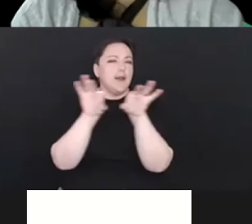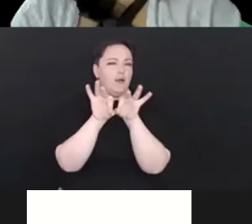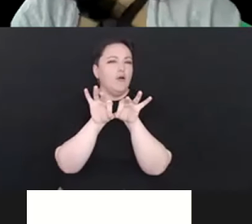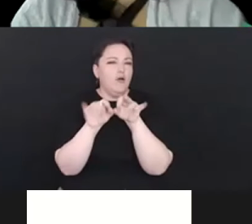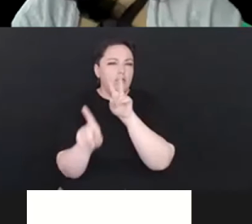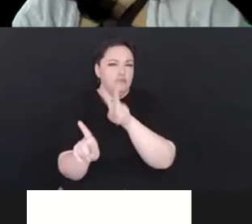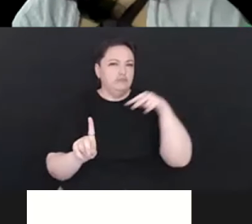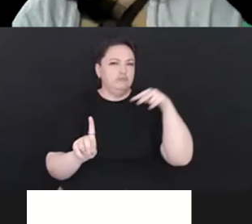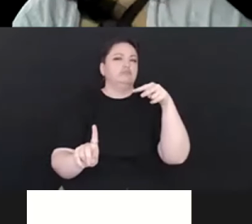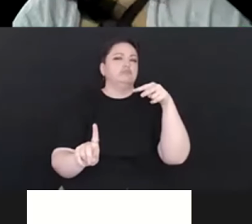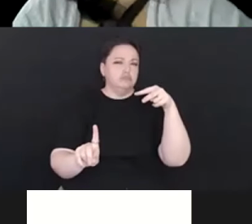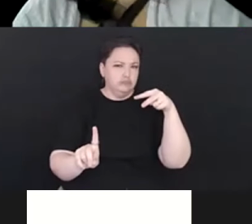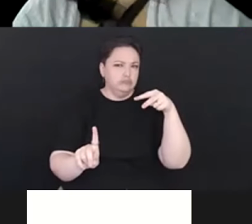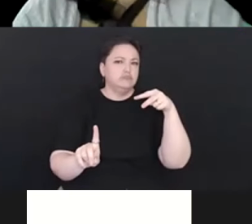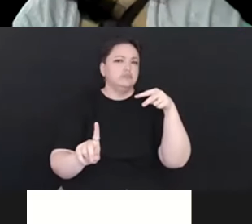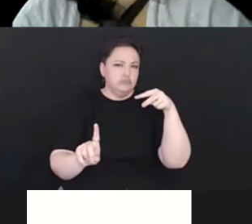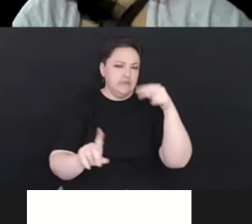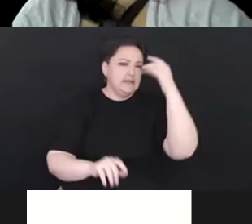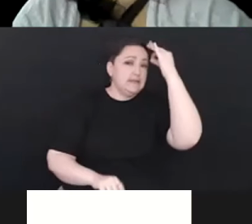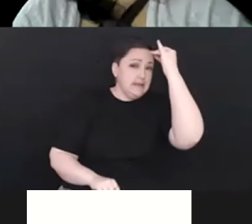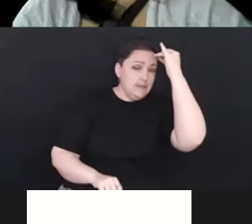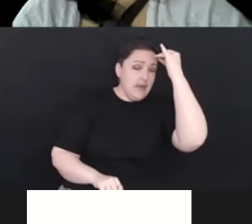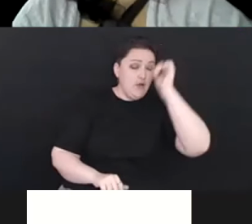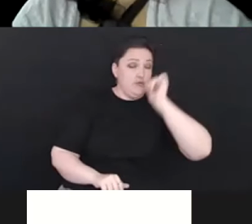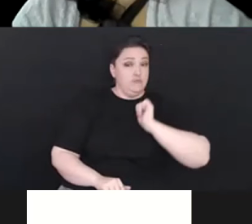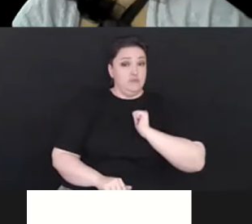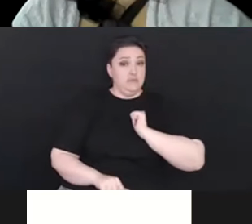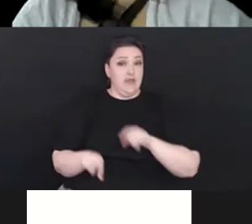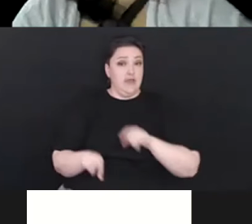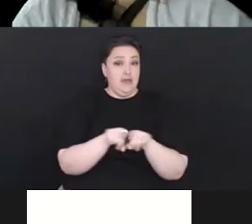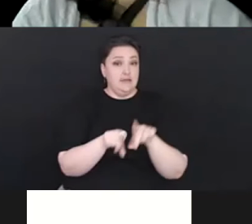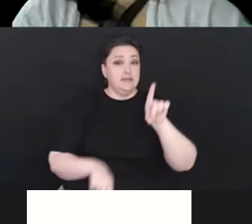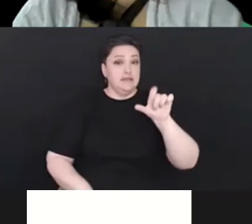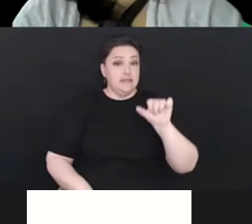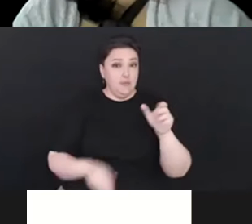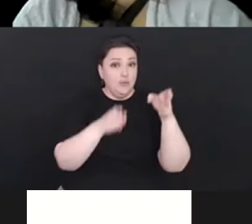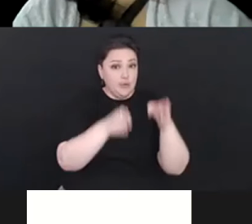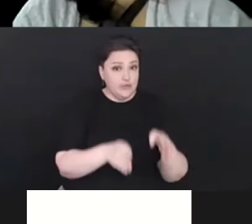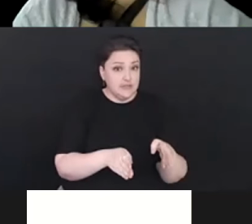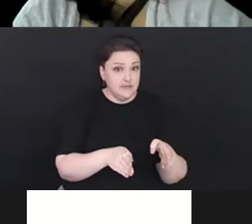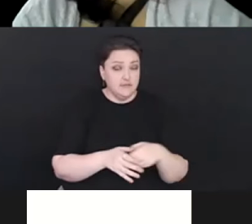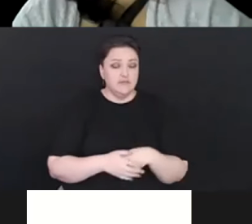about, um, especially yourself as a disabled person is that, like, your need to ask for